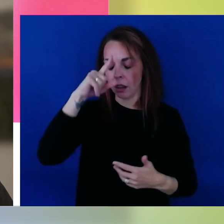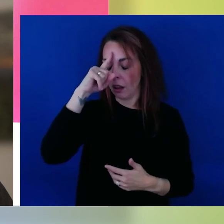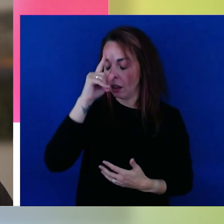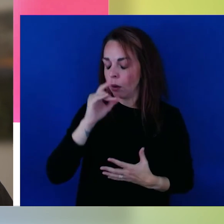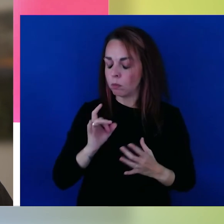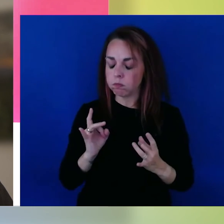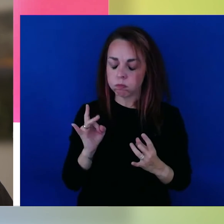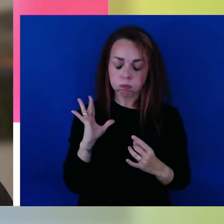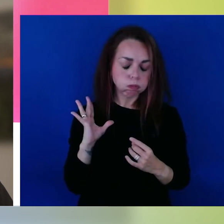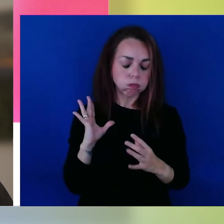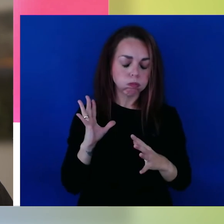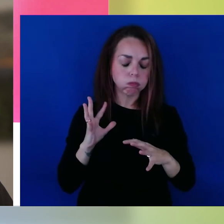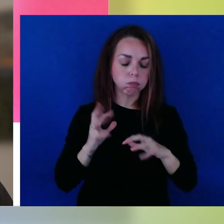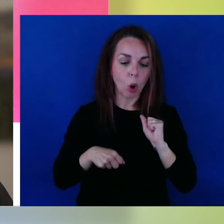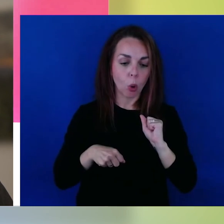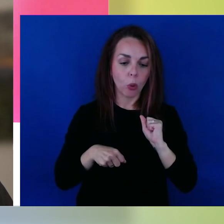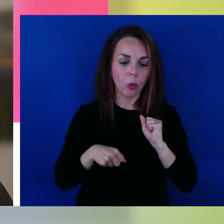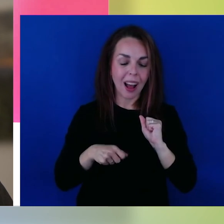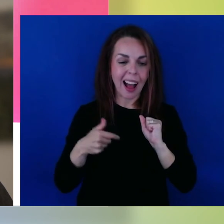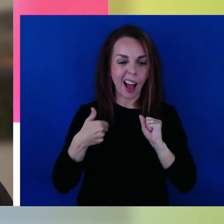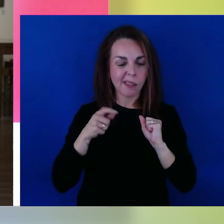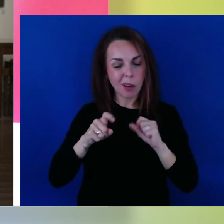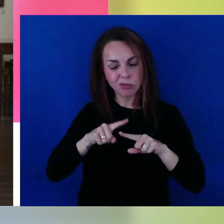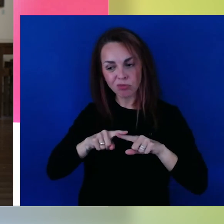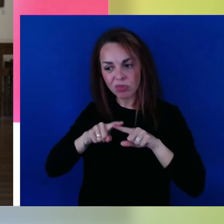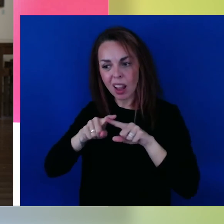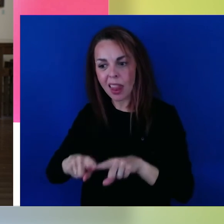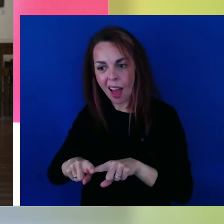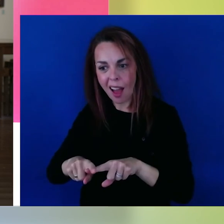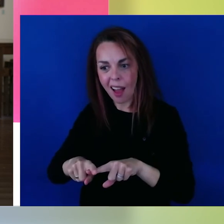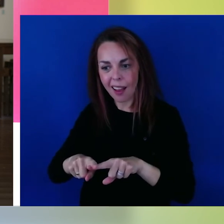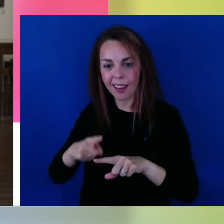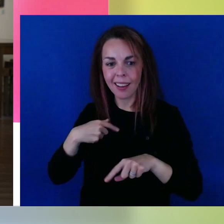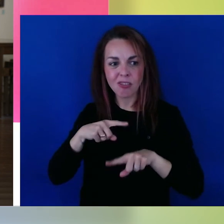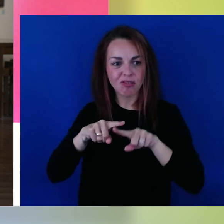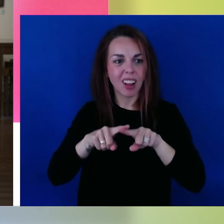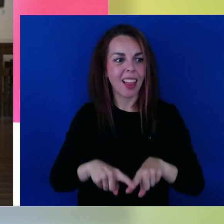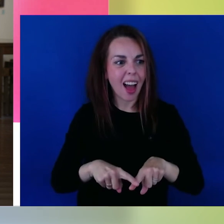I mainly have to rely on the help and enthusiasm of other people